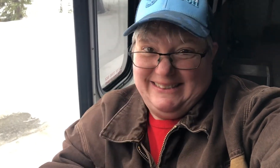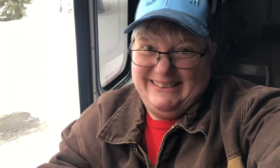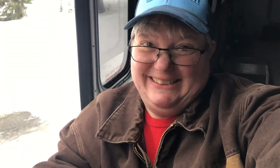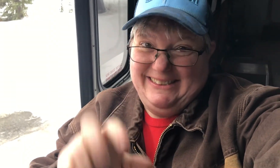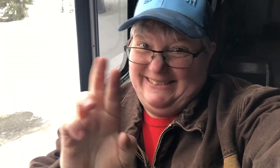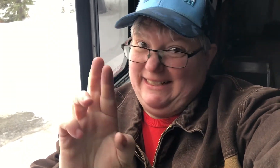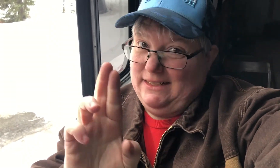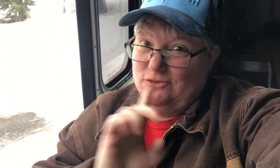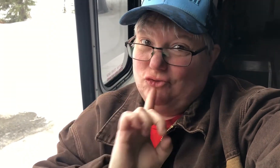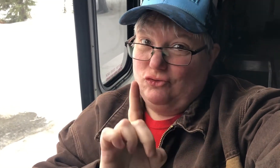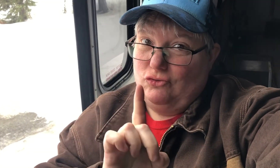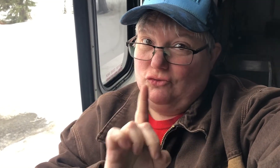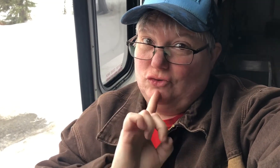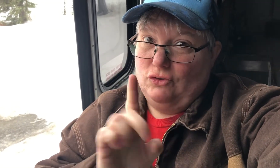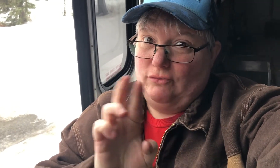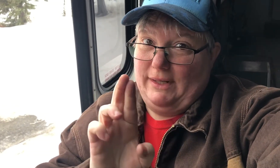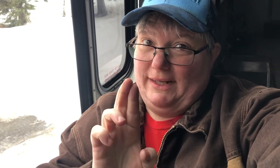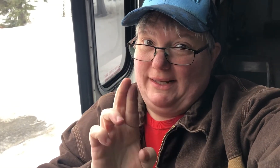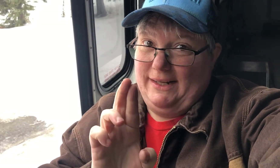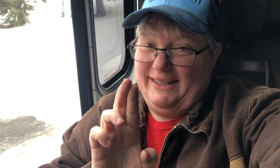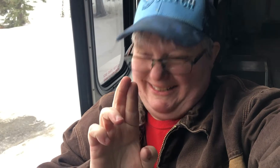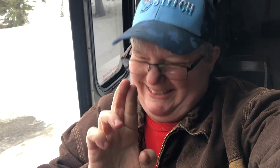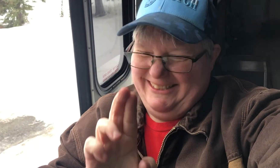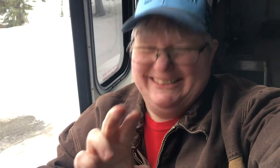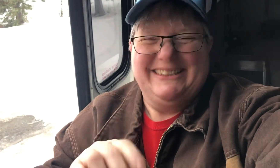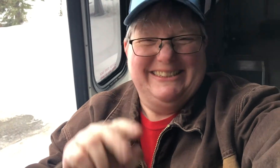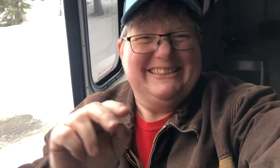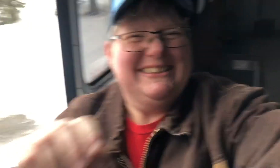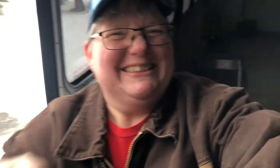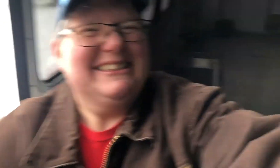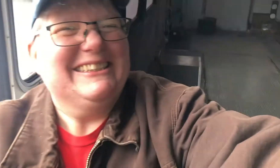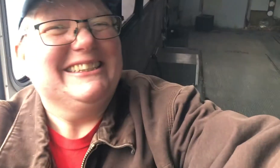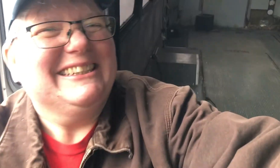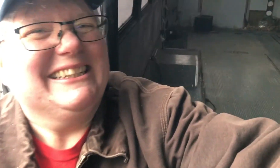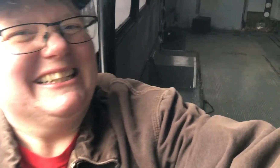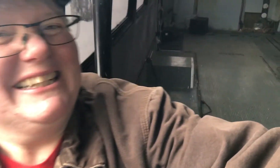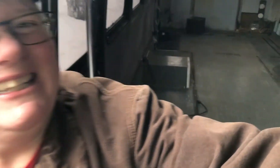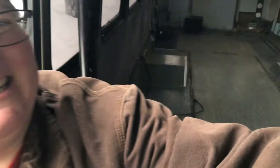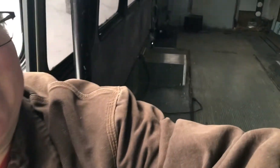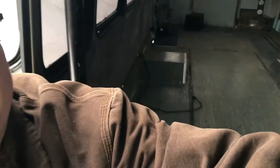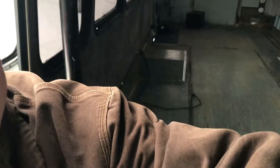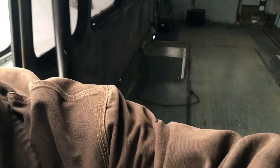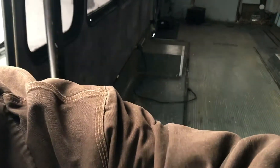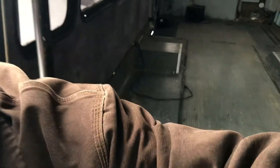Ready, are you sure, are you sure you're ready? Okay